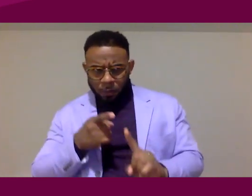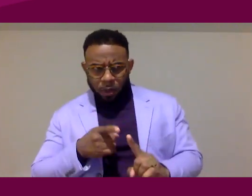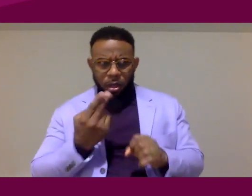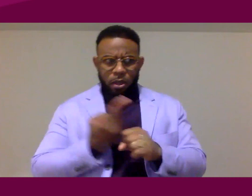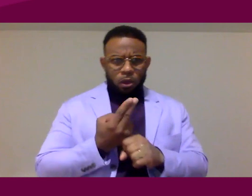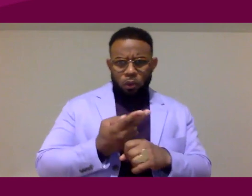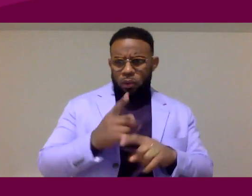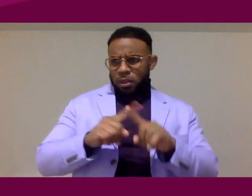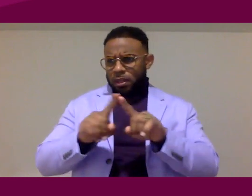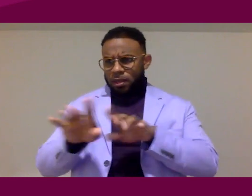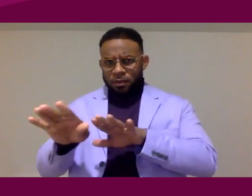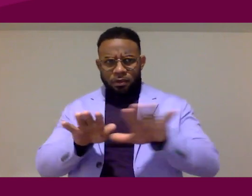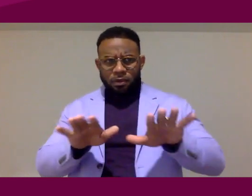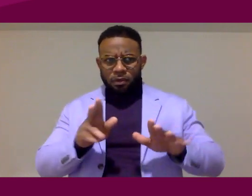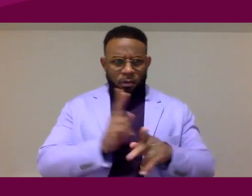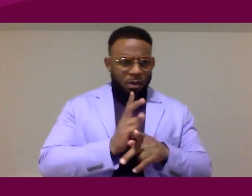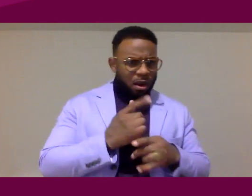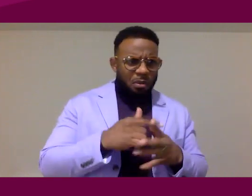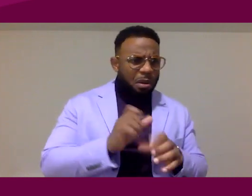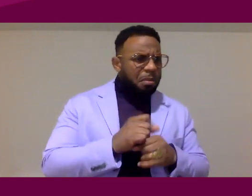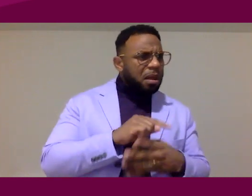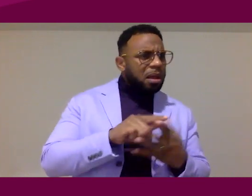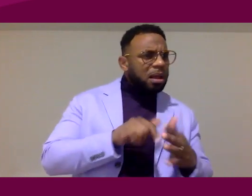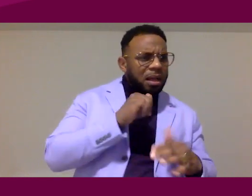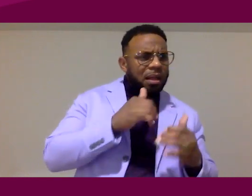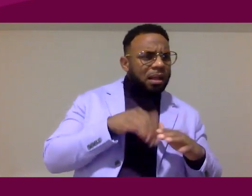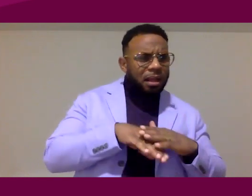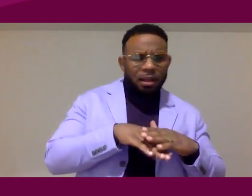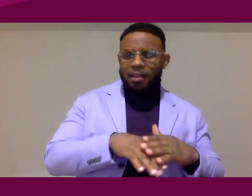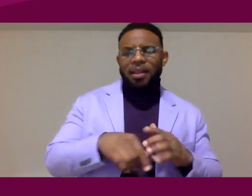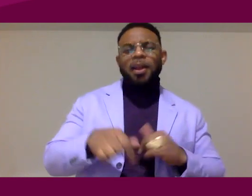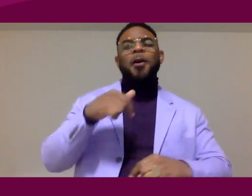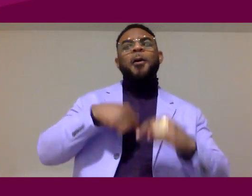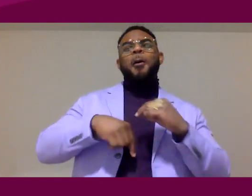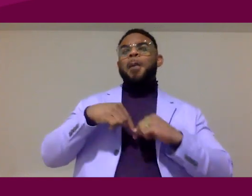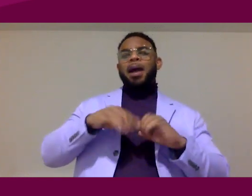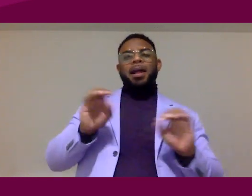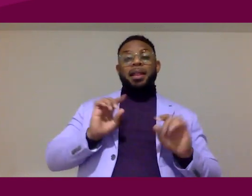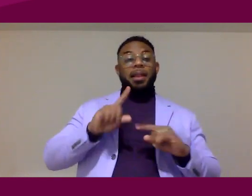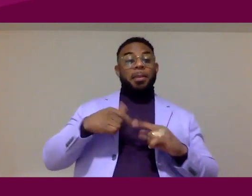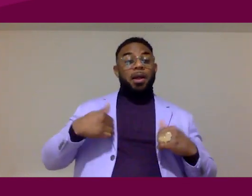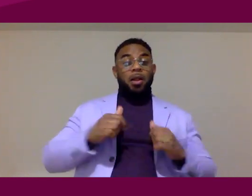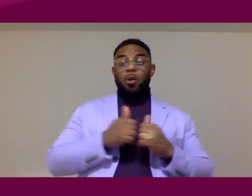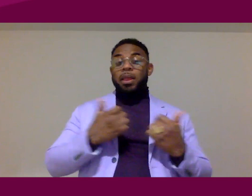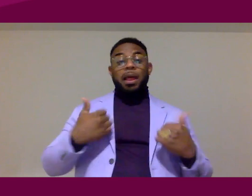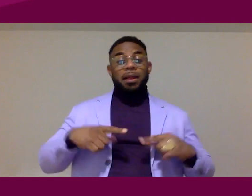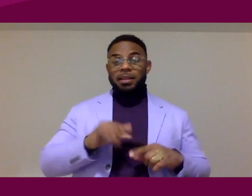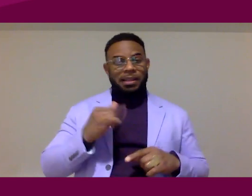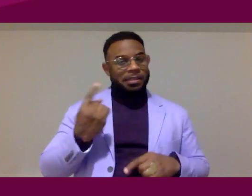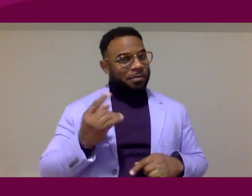different products and what makes them inaccessible? It really just goes back to nothing about us without us, which is something that's our